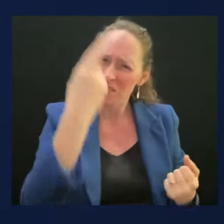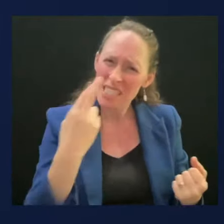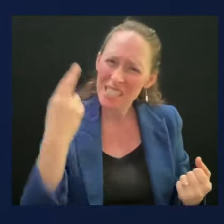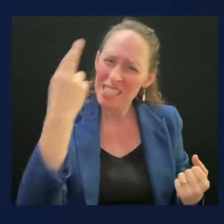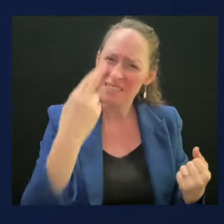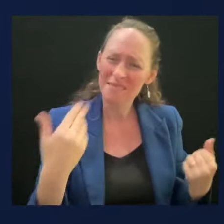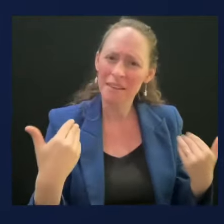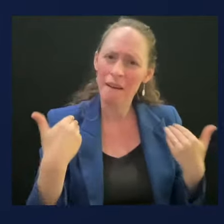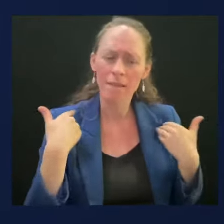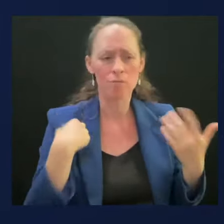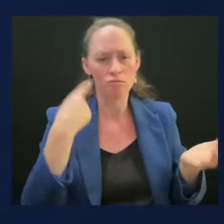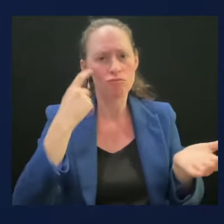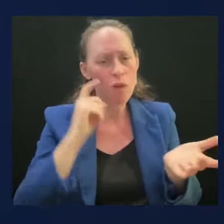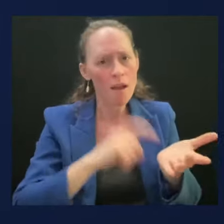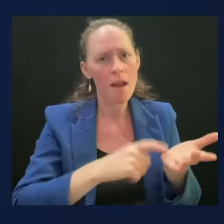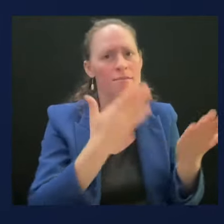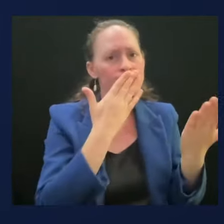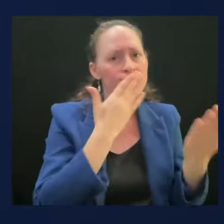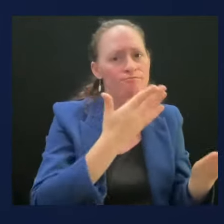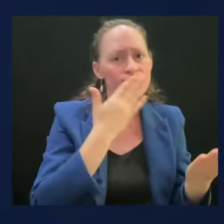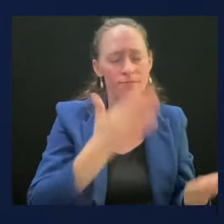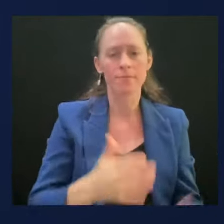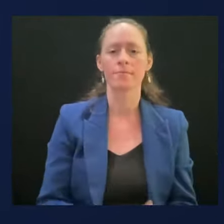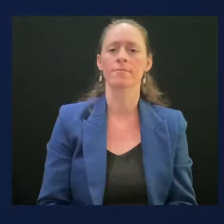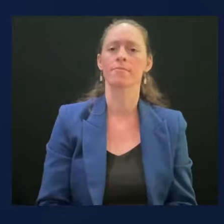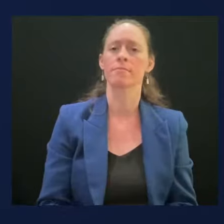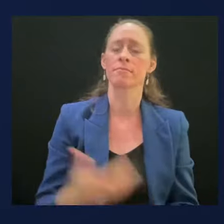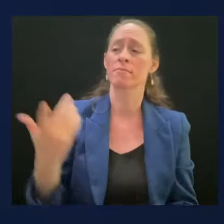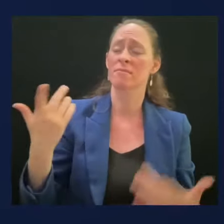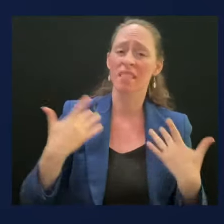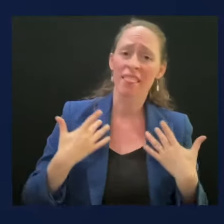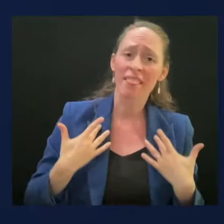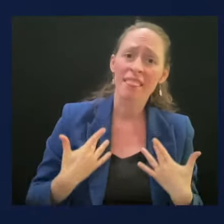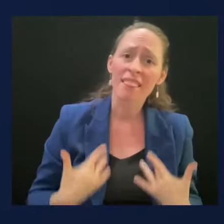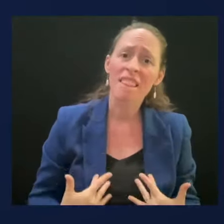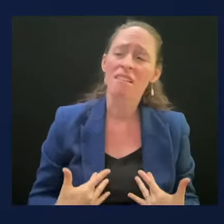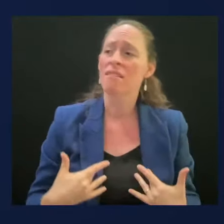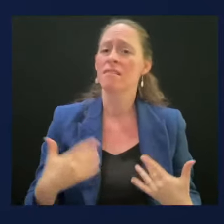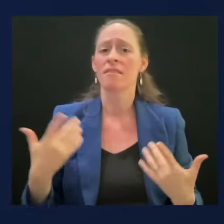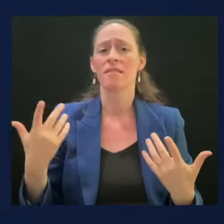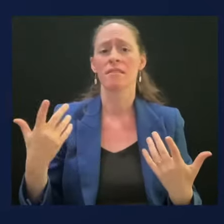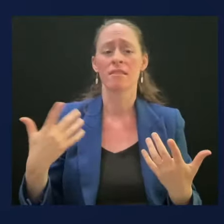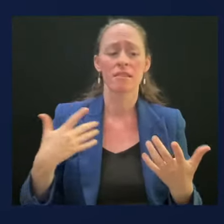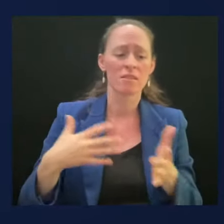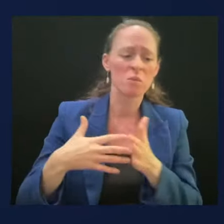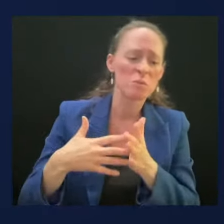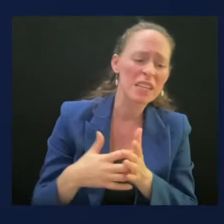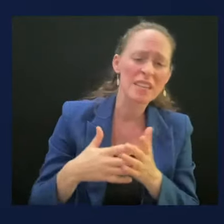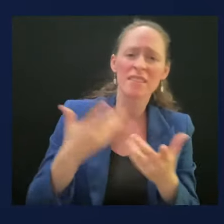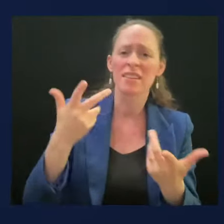Give courage to do what is right, and give us a unity of spirit to bind us together.